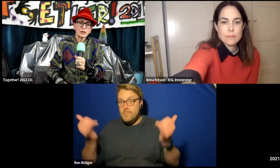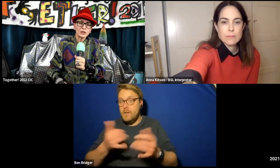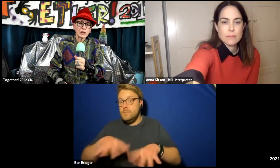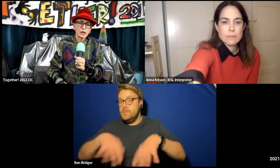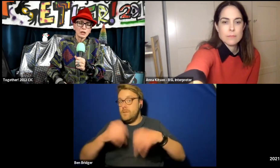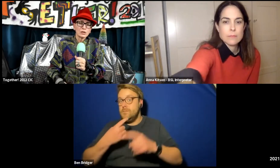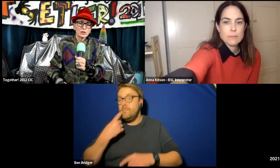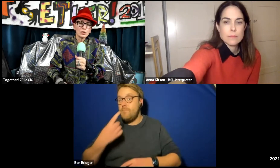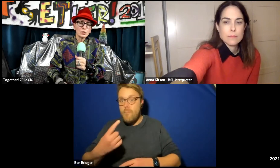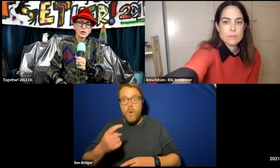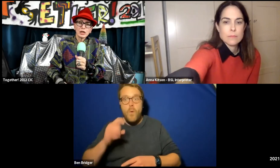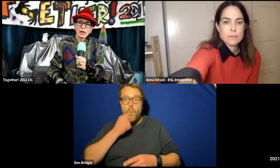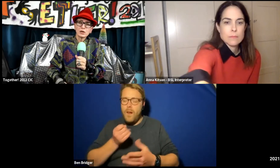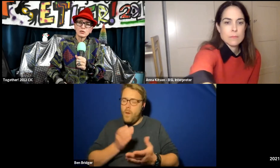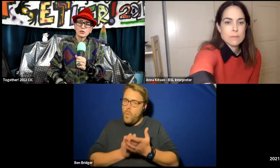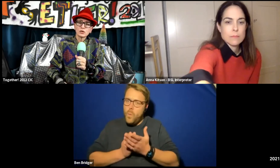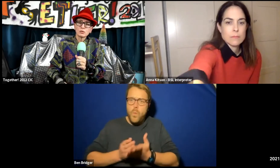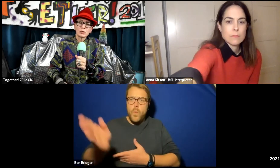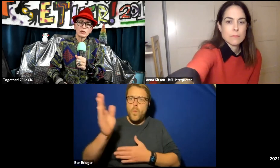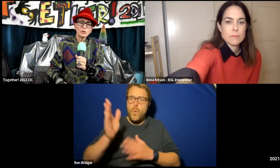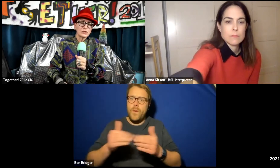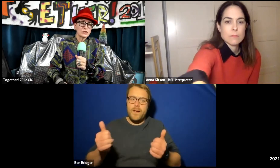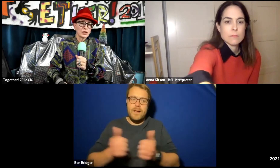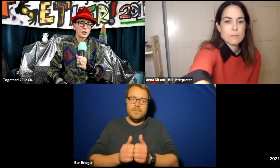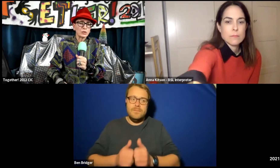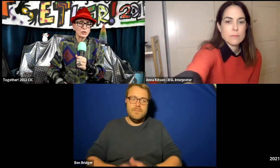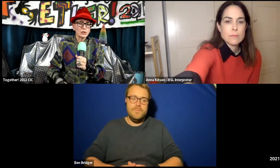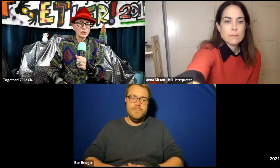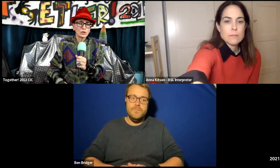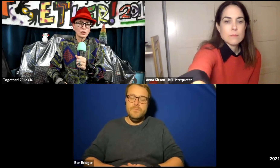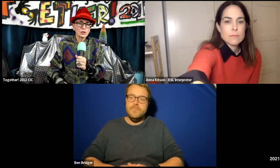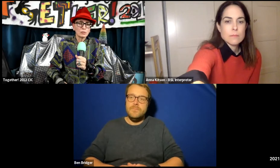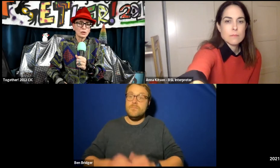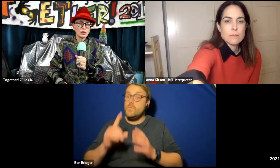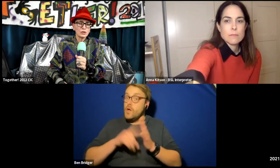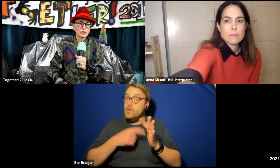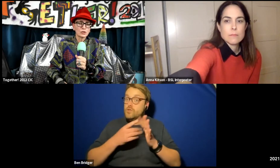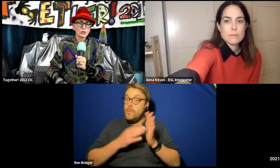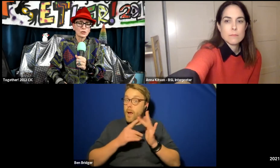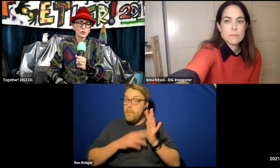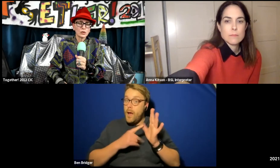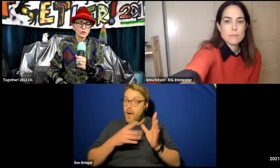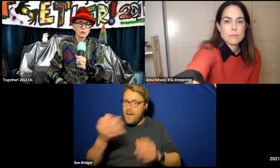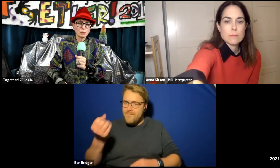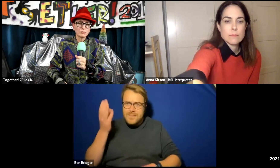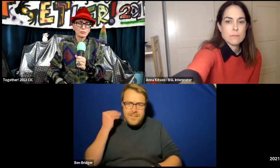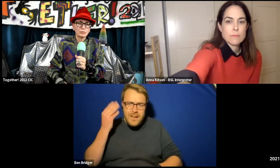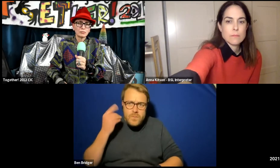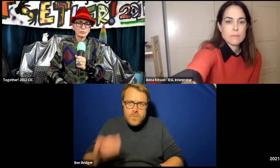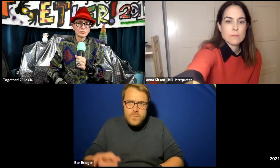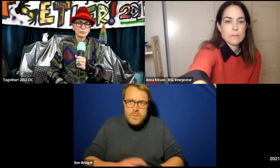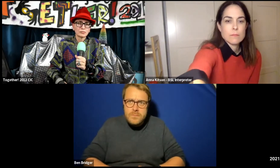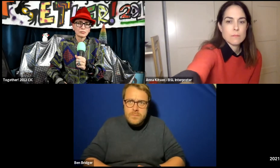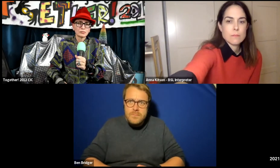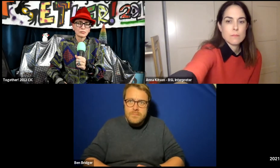Do we have Jemima's sound, could somebody try it... I think so, can you hear us?